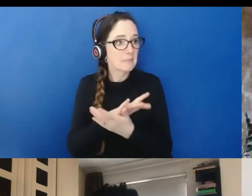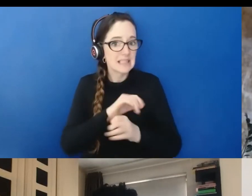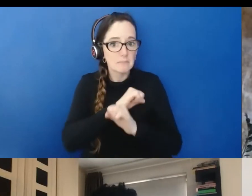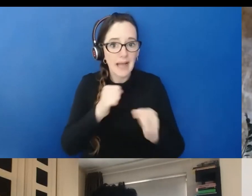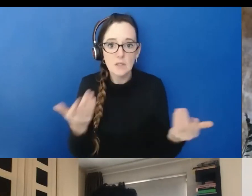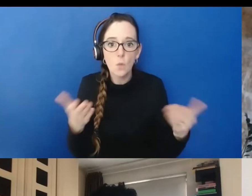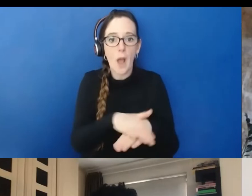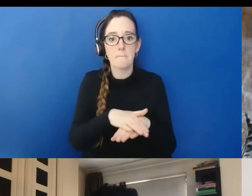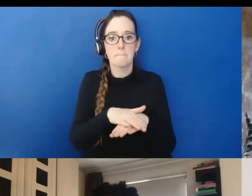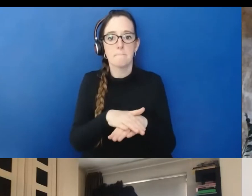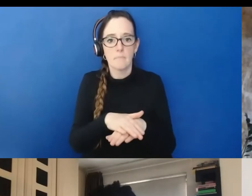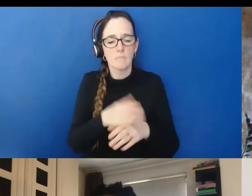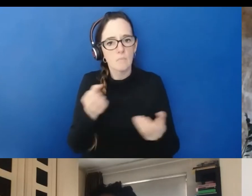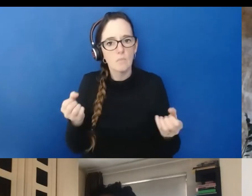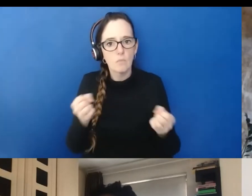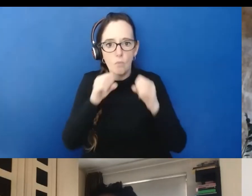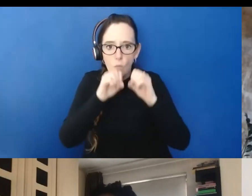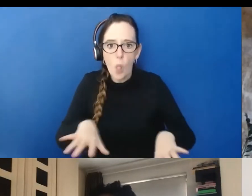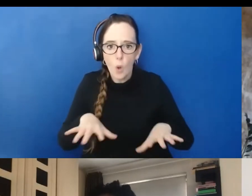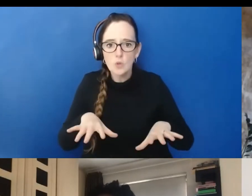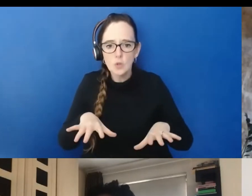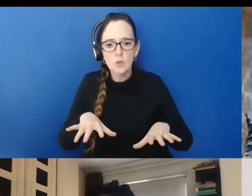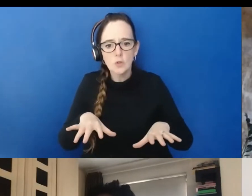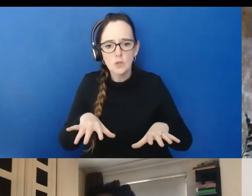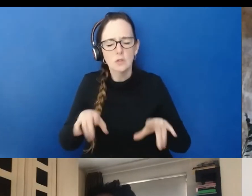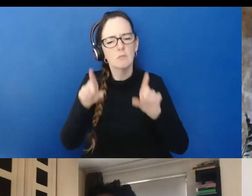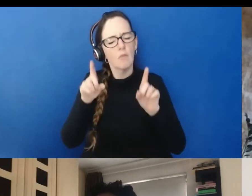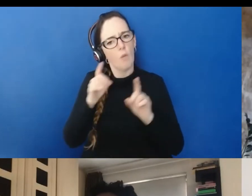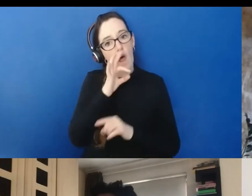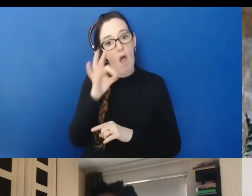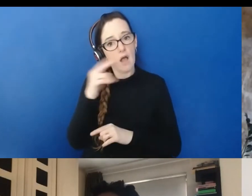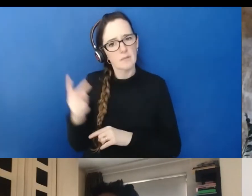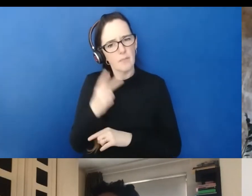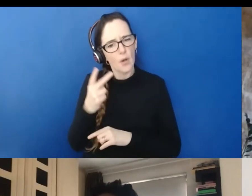I wanted to ask generally how integral the technologies you work with are to the way